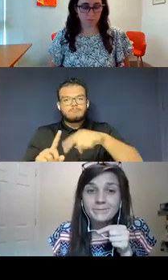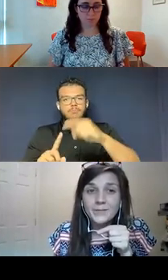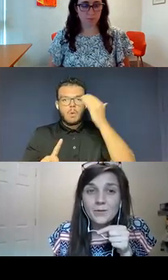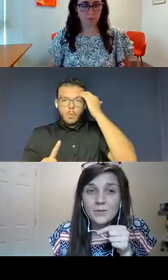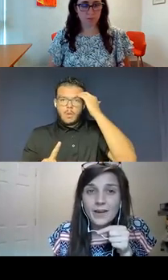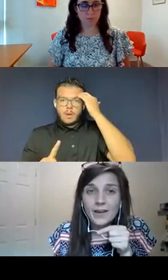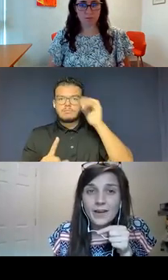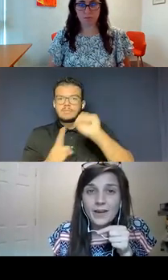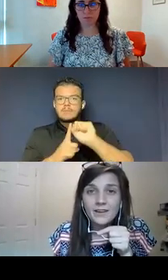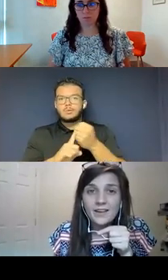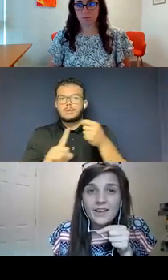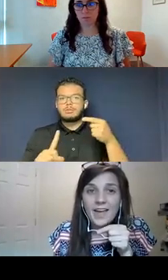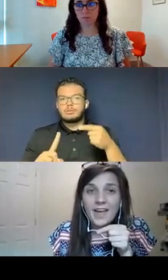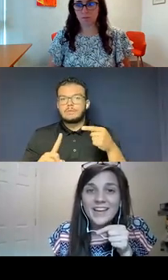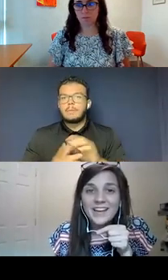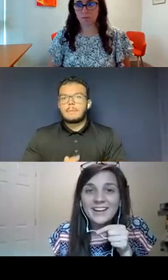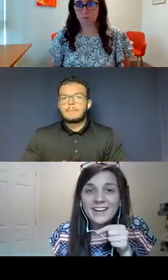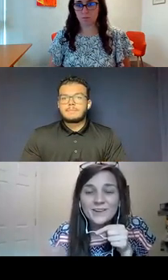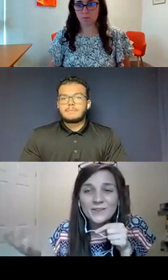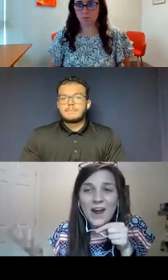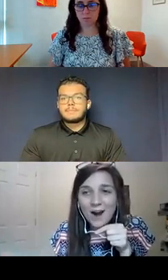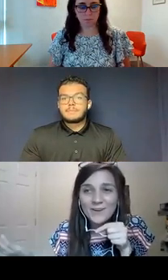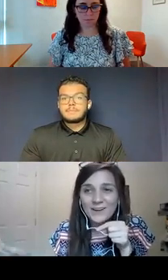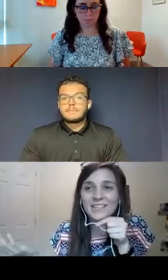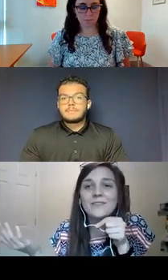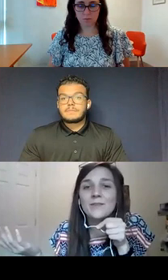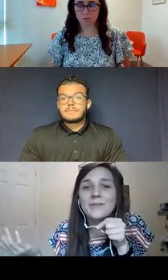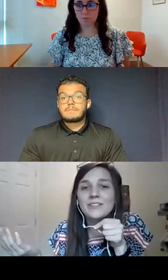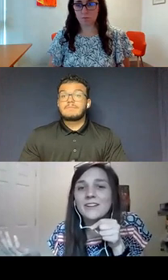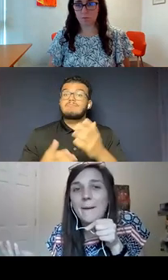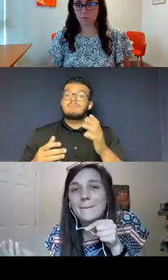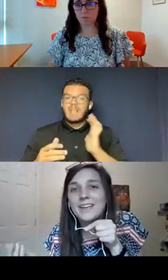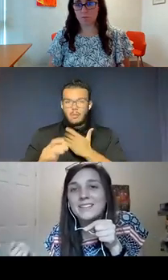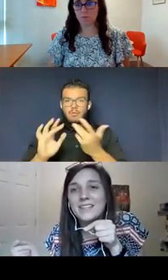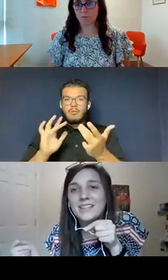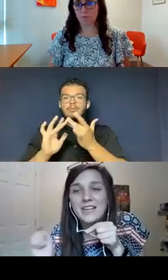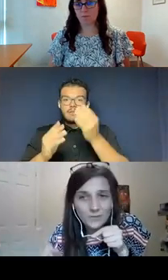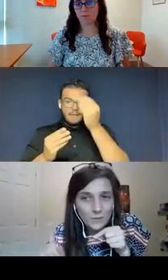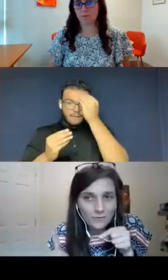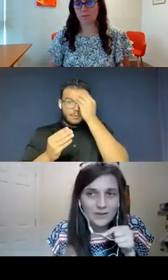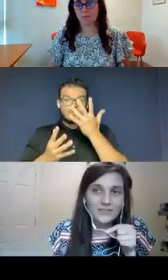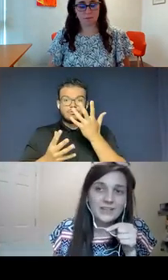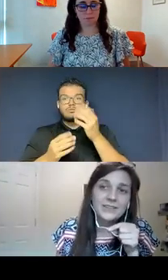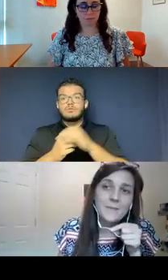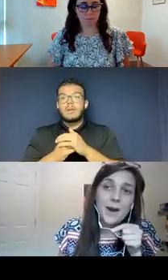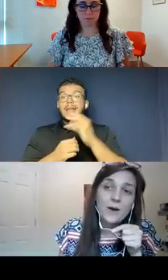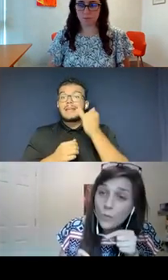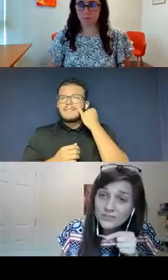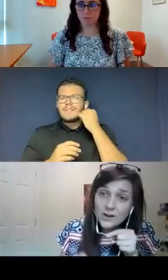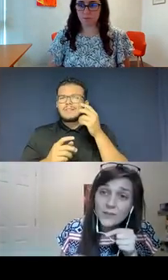OK. And then here's our contact information because if you have questions about a question